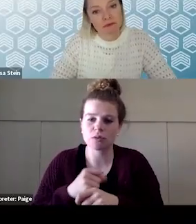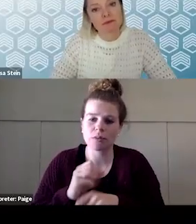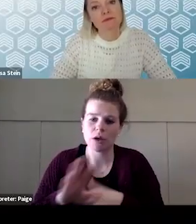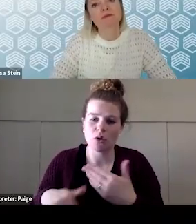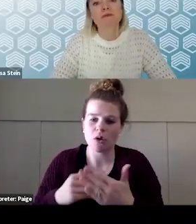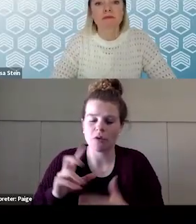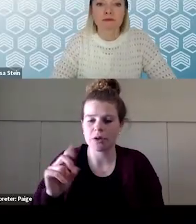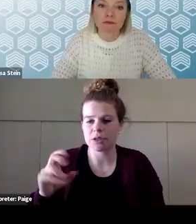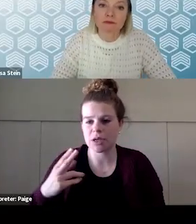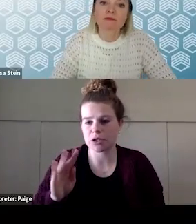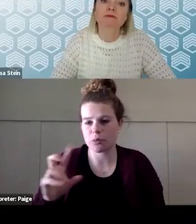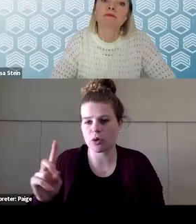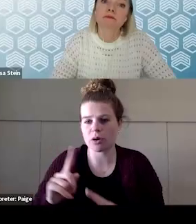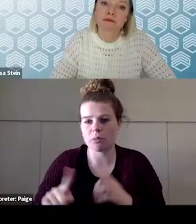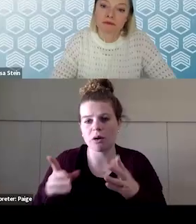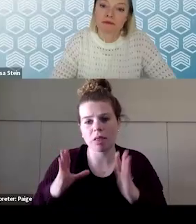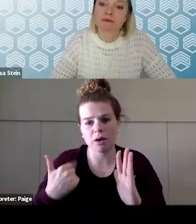but it really allows us to parse out